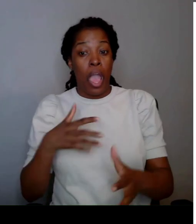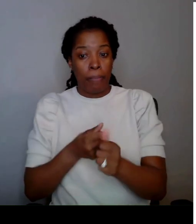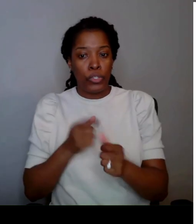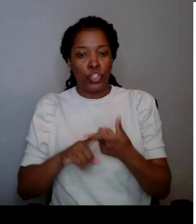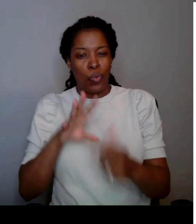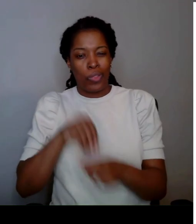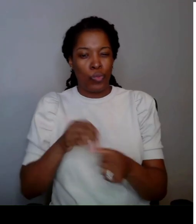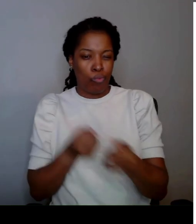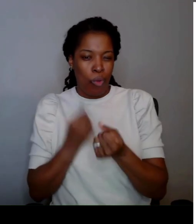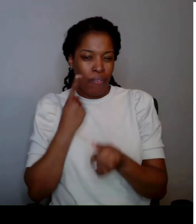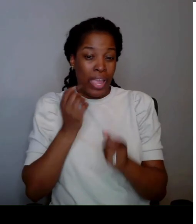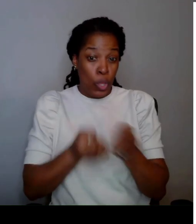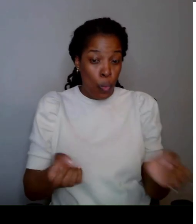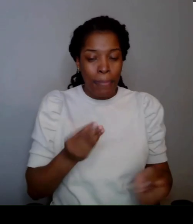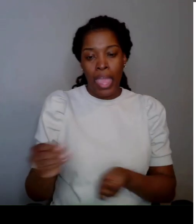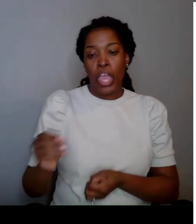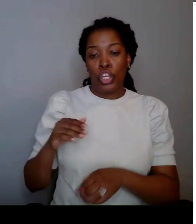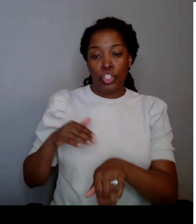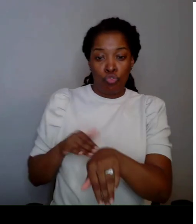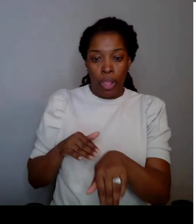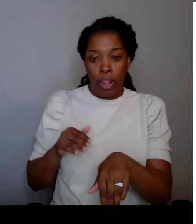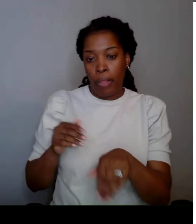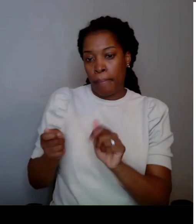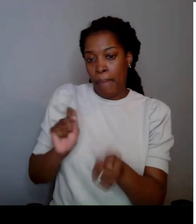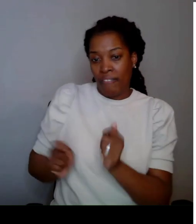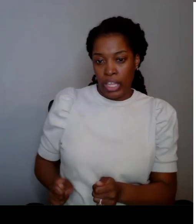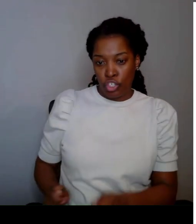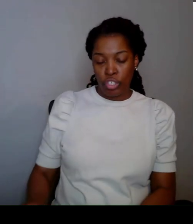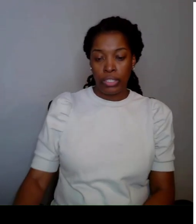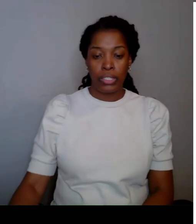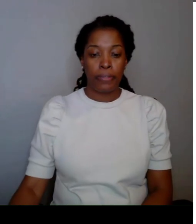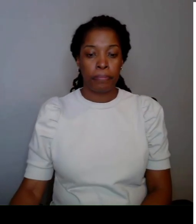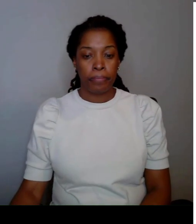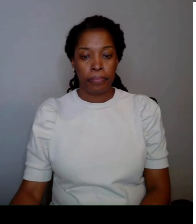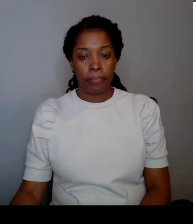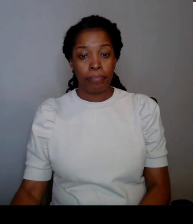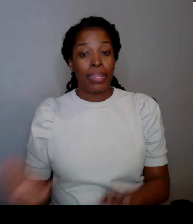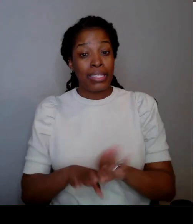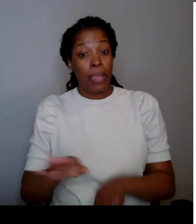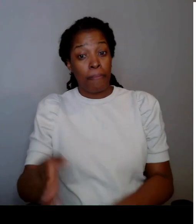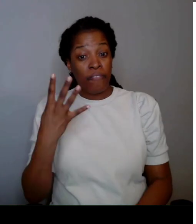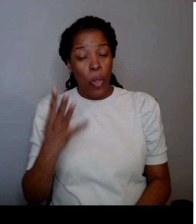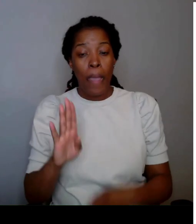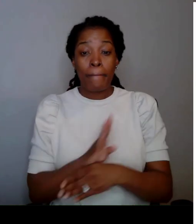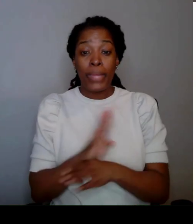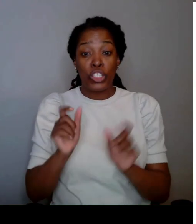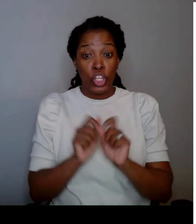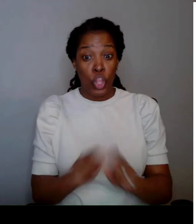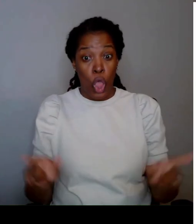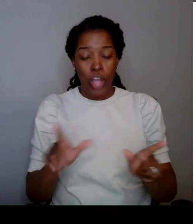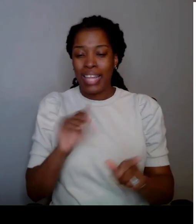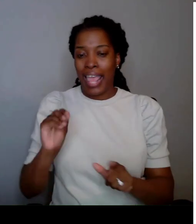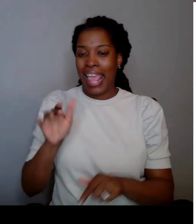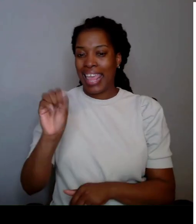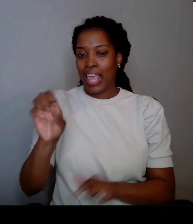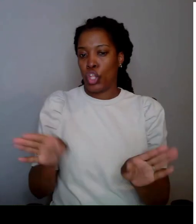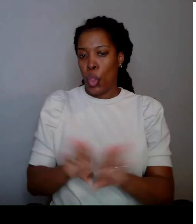Step 4. Business launch and case closure. You and your VR counselor will decide together when your case is ready to close